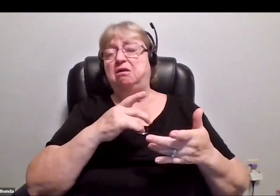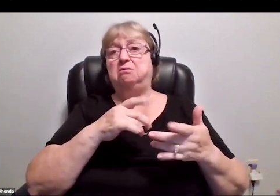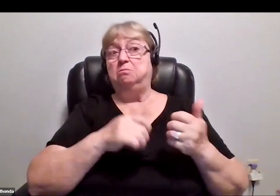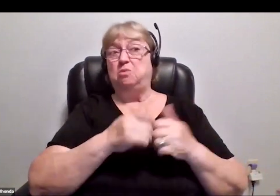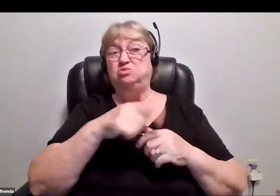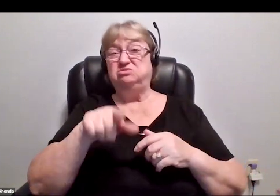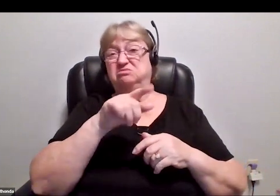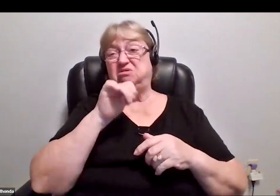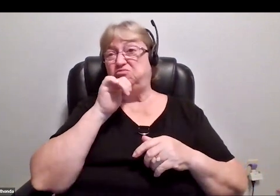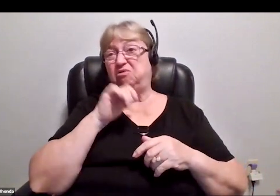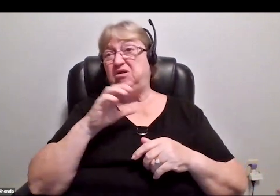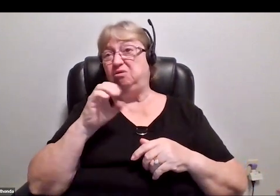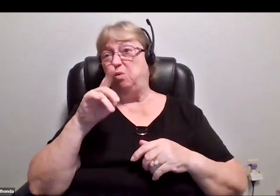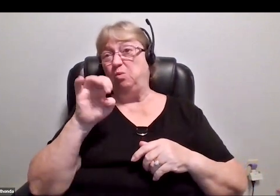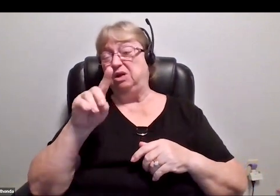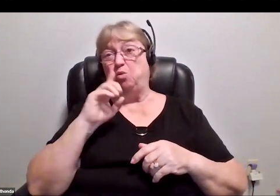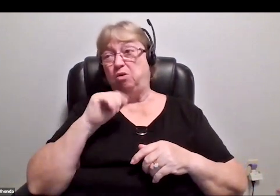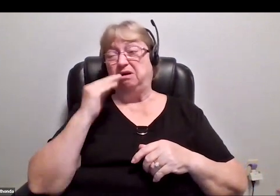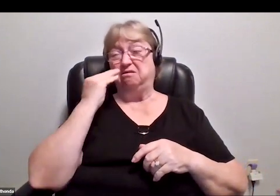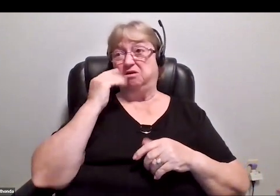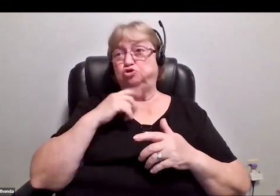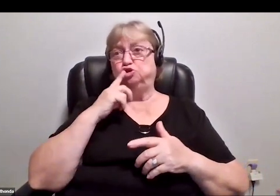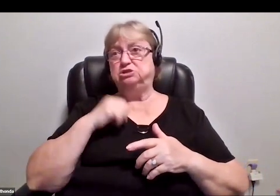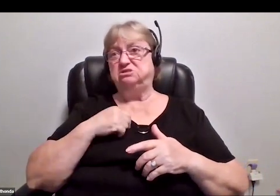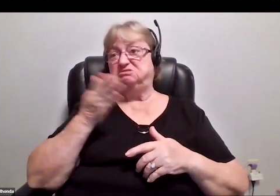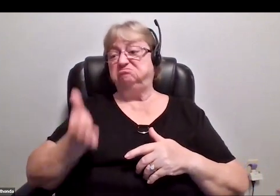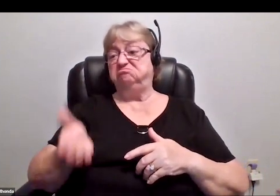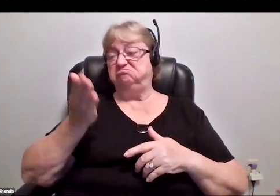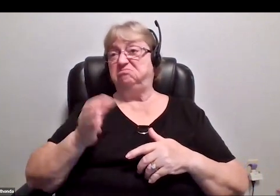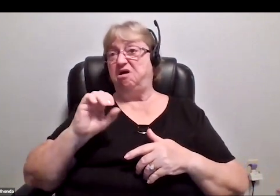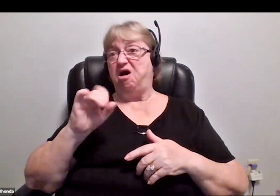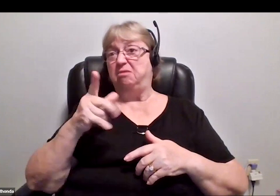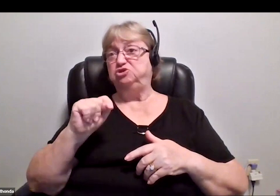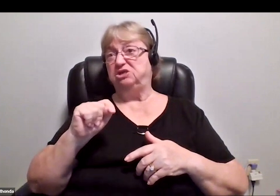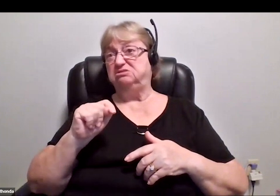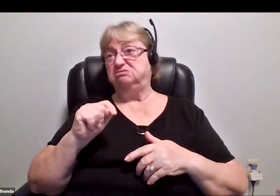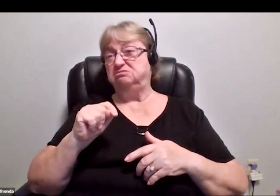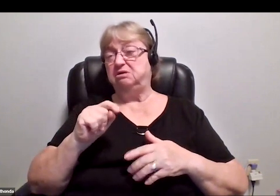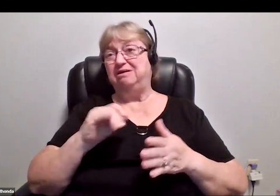They're just the objects to work on. This is just a pattern over and over again.